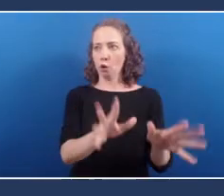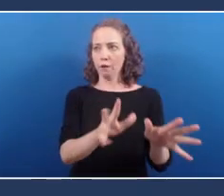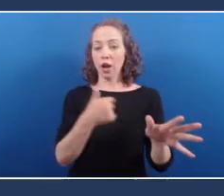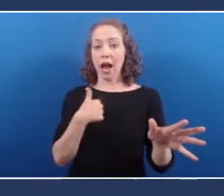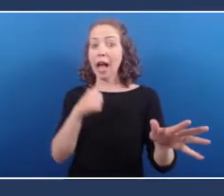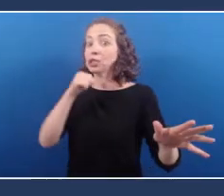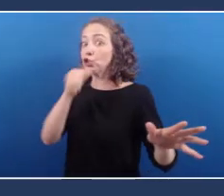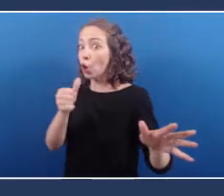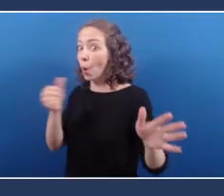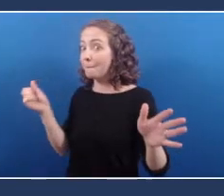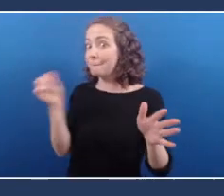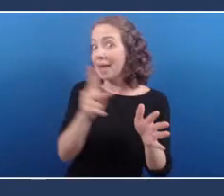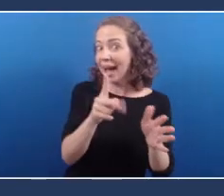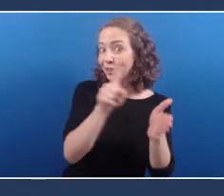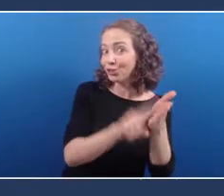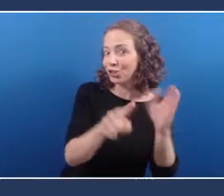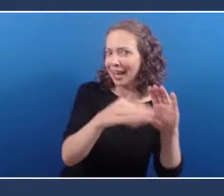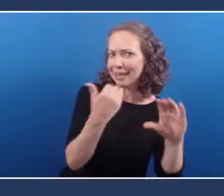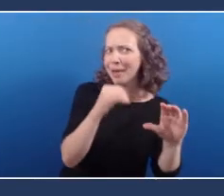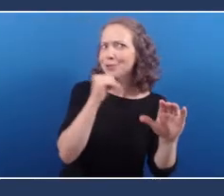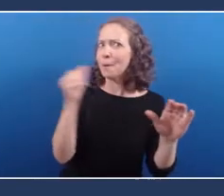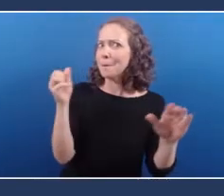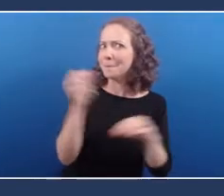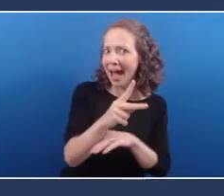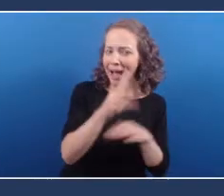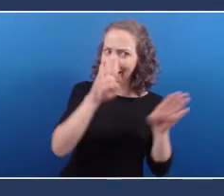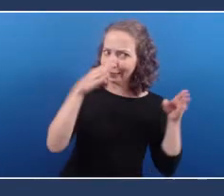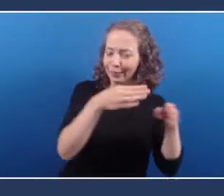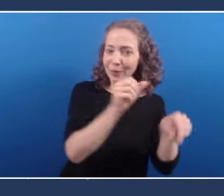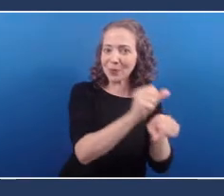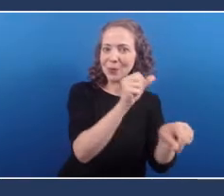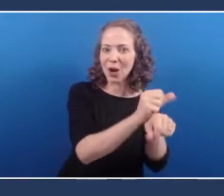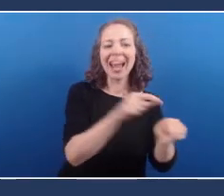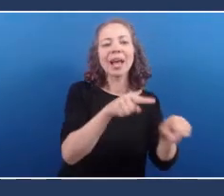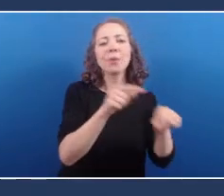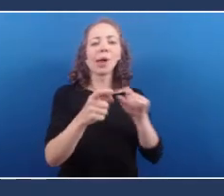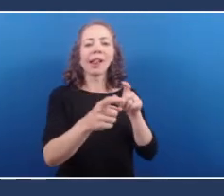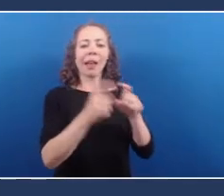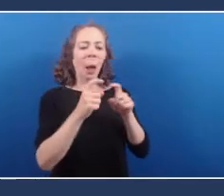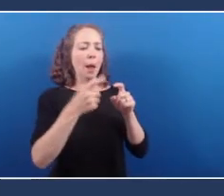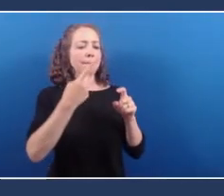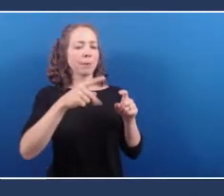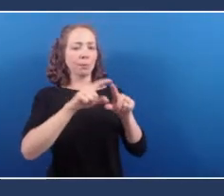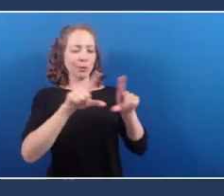It is a way that I keep myself honest. And now, I have shared that work-life balance strategy with my manager.